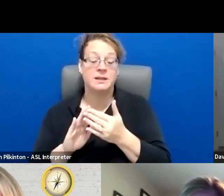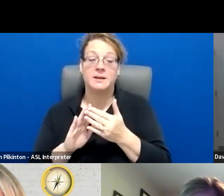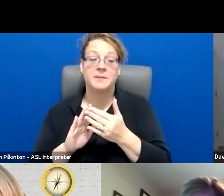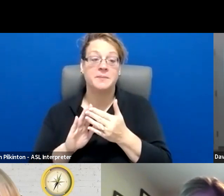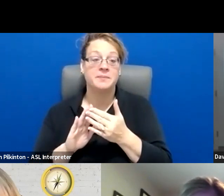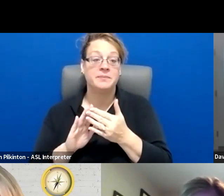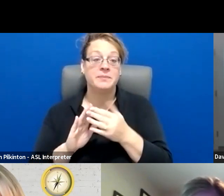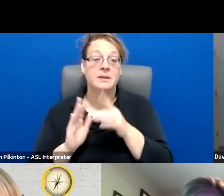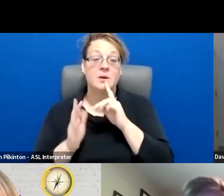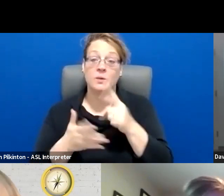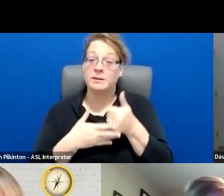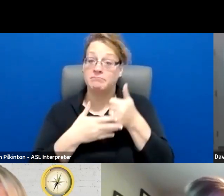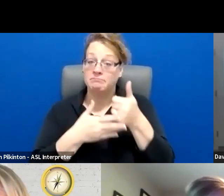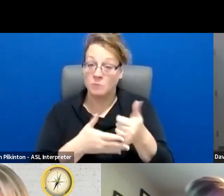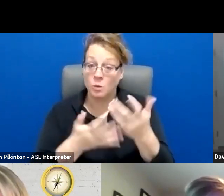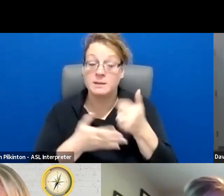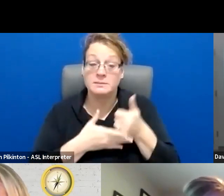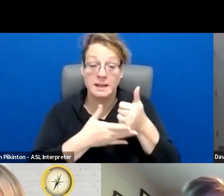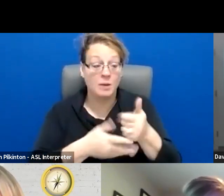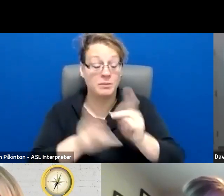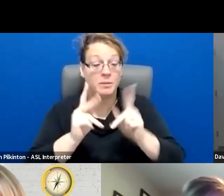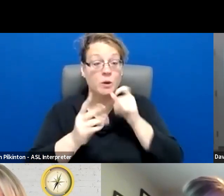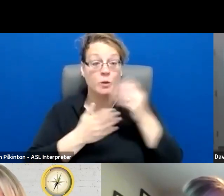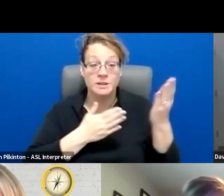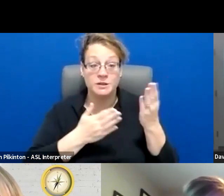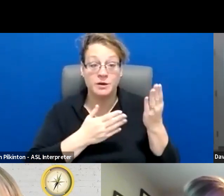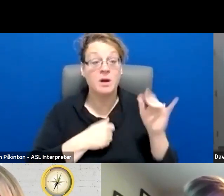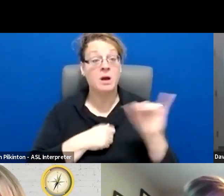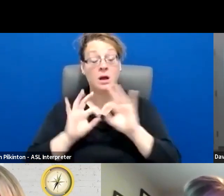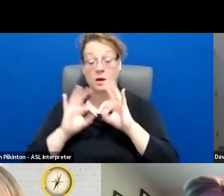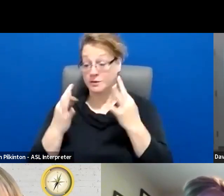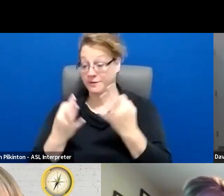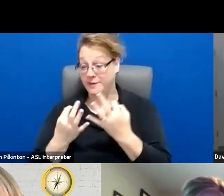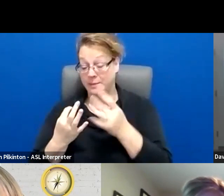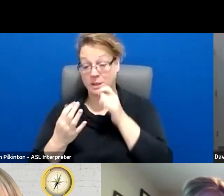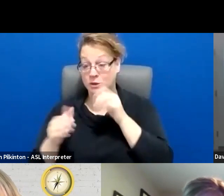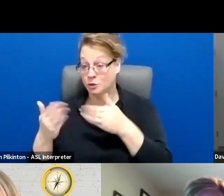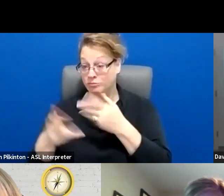At Pathfinder, we have personal connections to disability, such as myself having a disability.